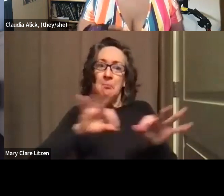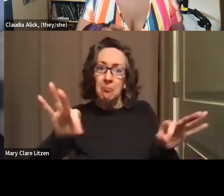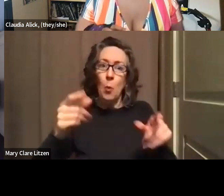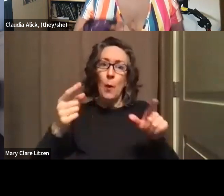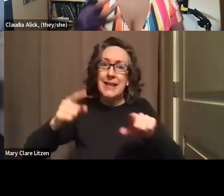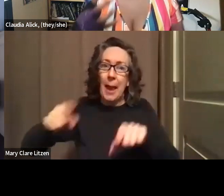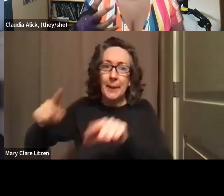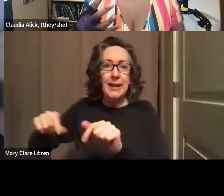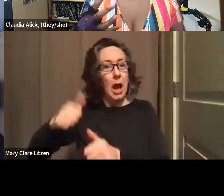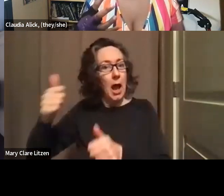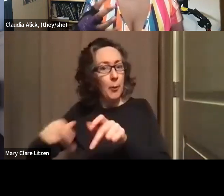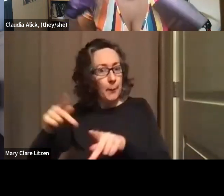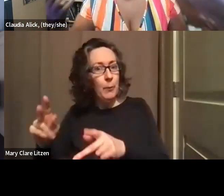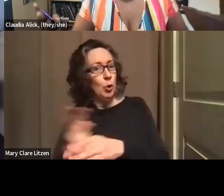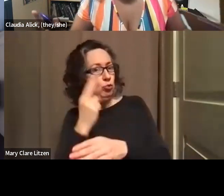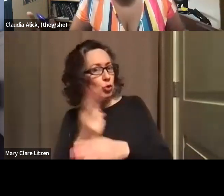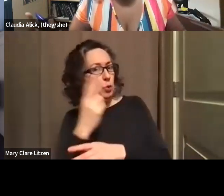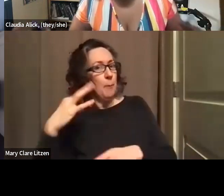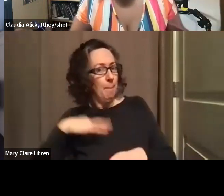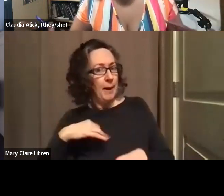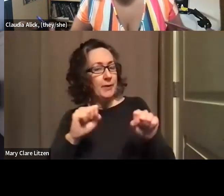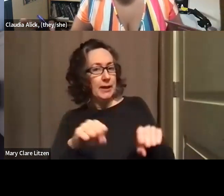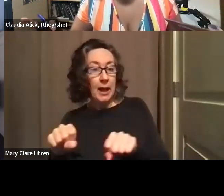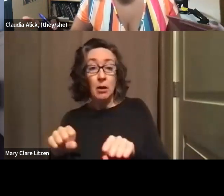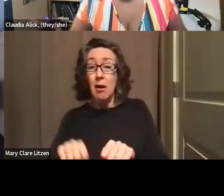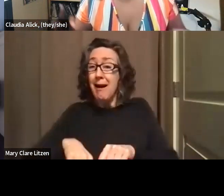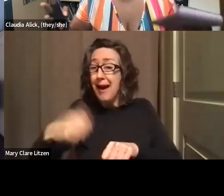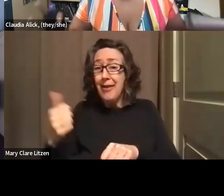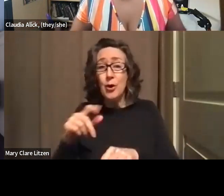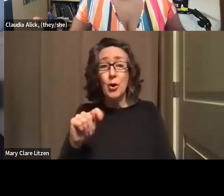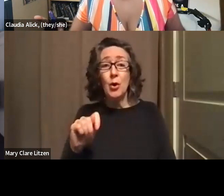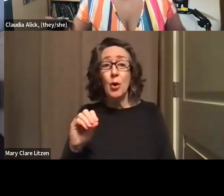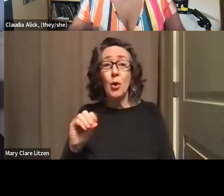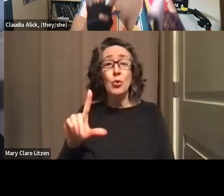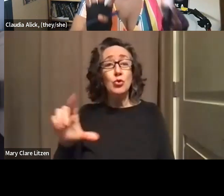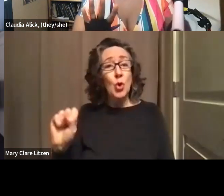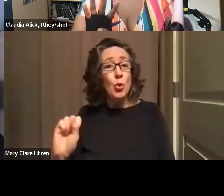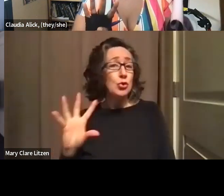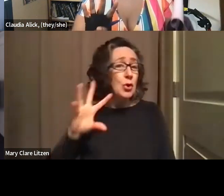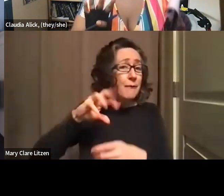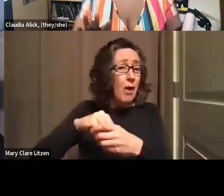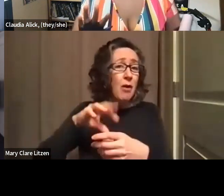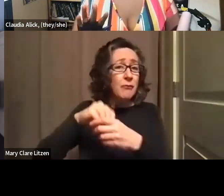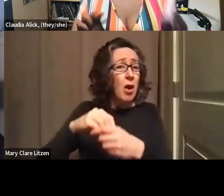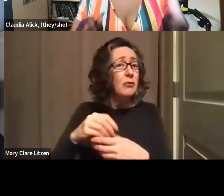What are the different tools that we are designing into the artistic process to help support that?